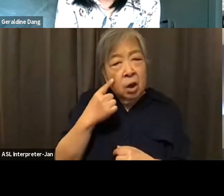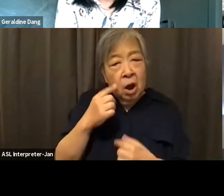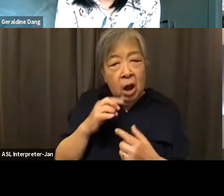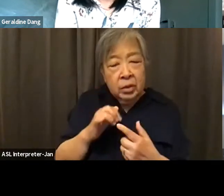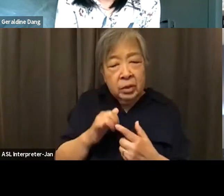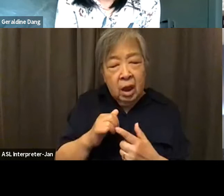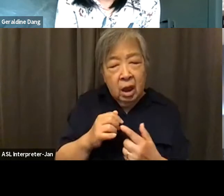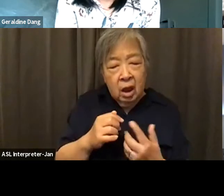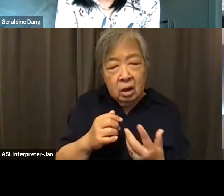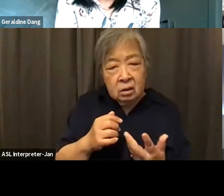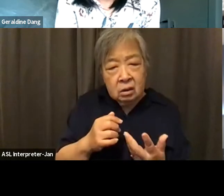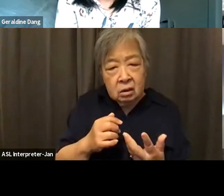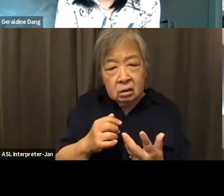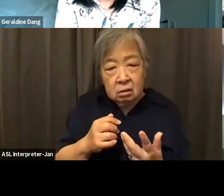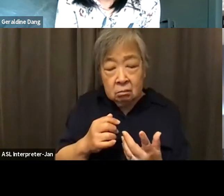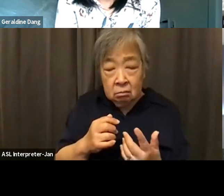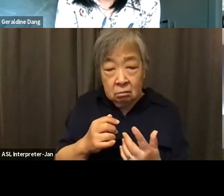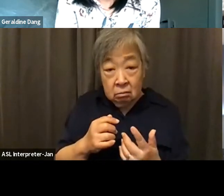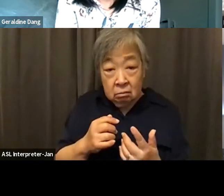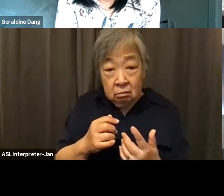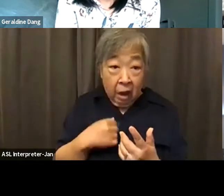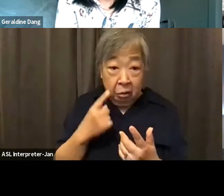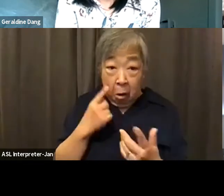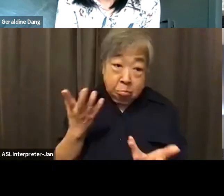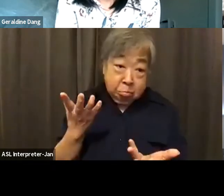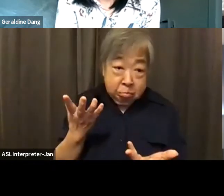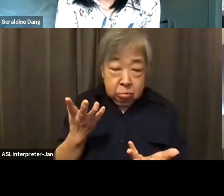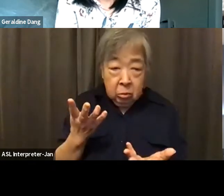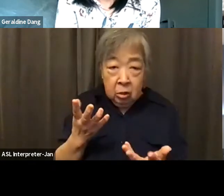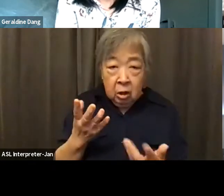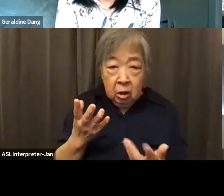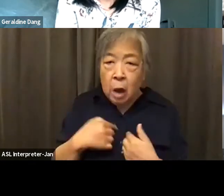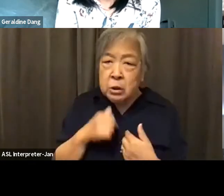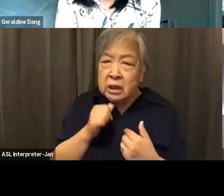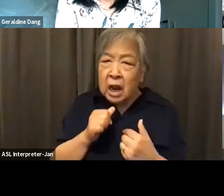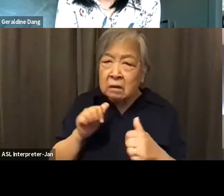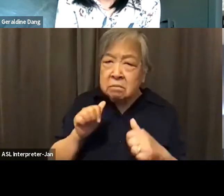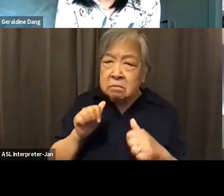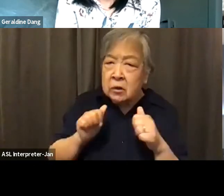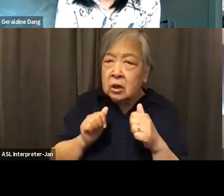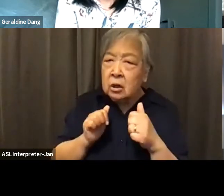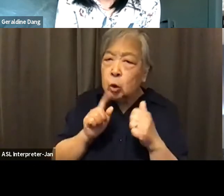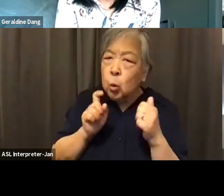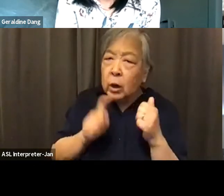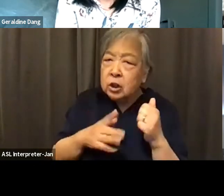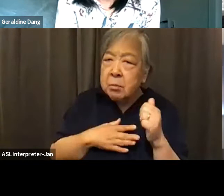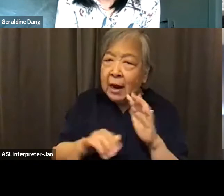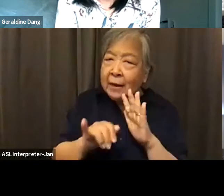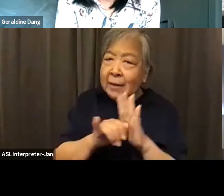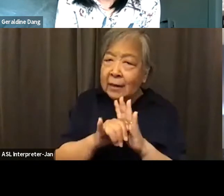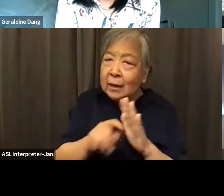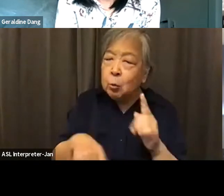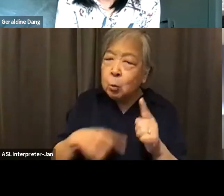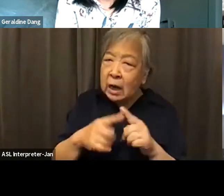be questioning my identity in Buenos Aires, so when I came back, I guess I was even more